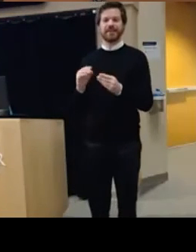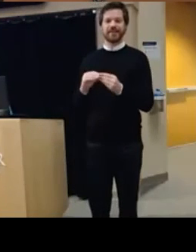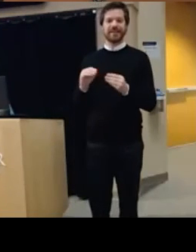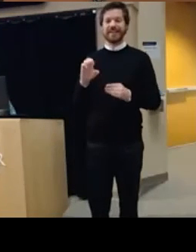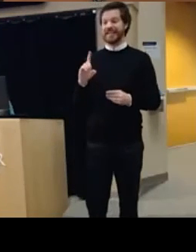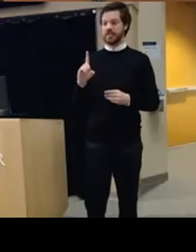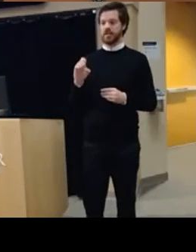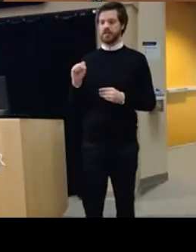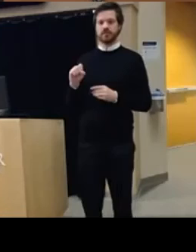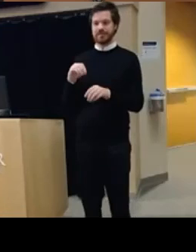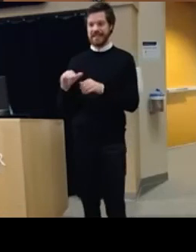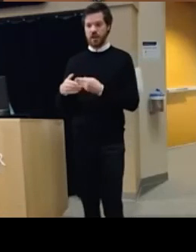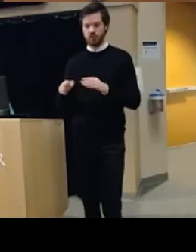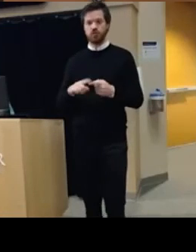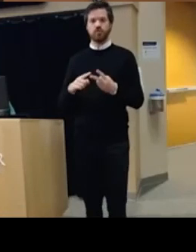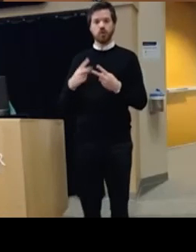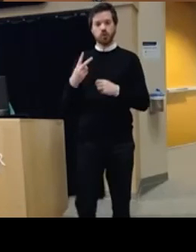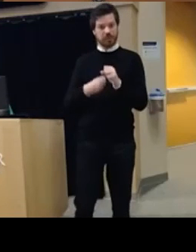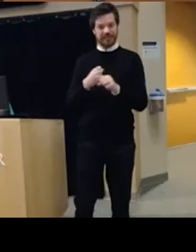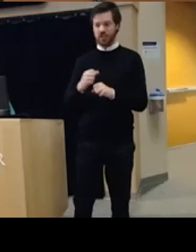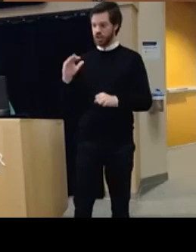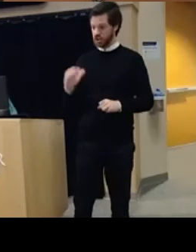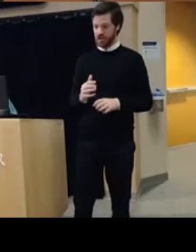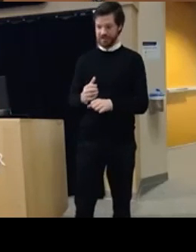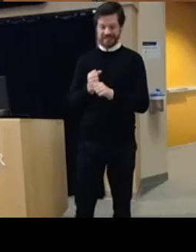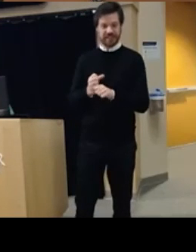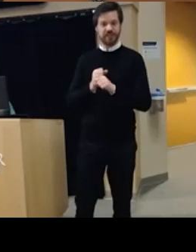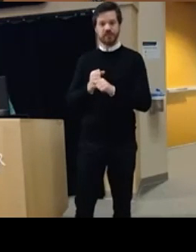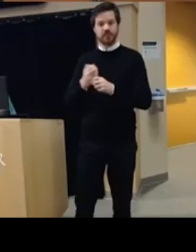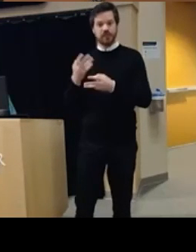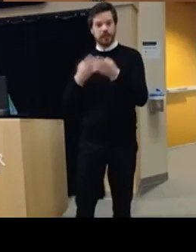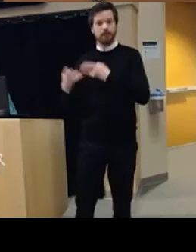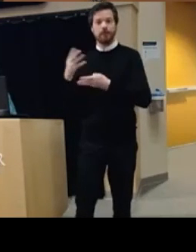in that room the whole two years that child was receiving chemotherapy got to know the family